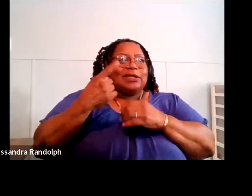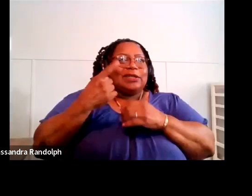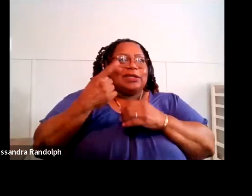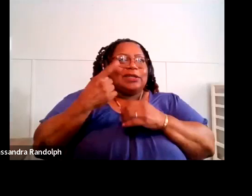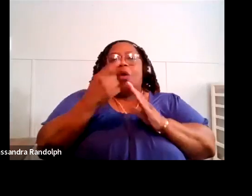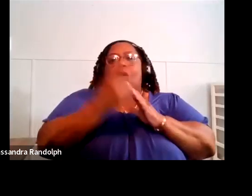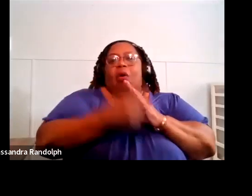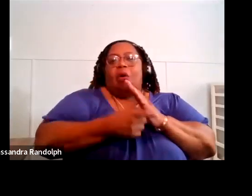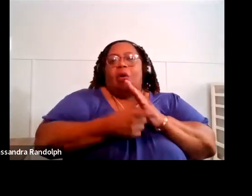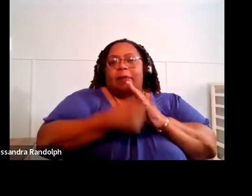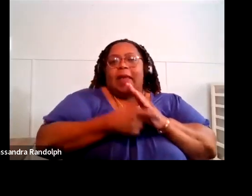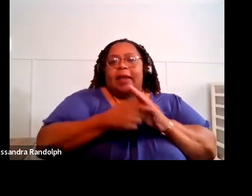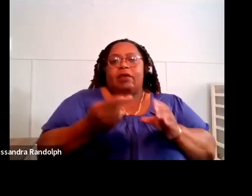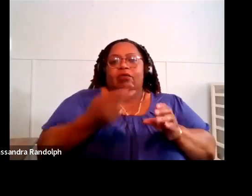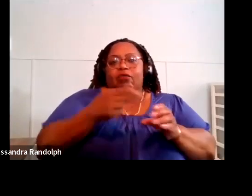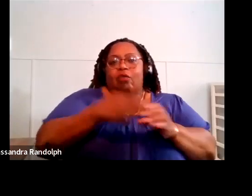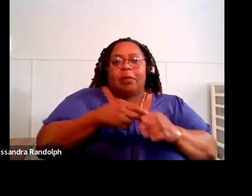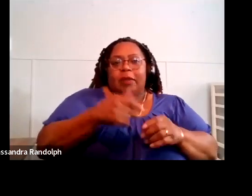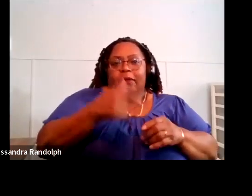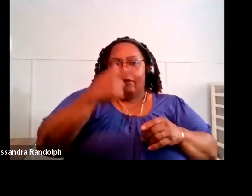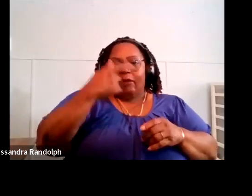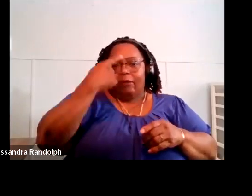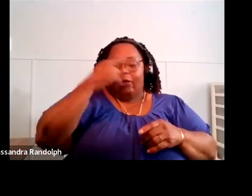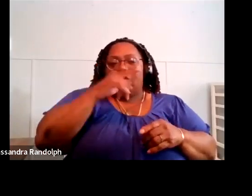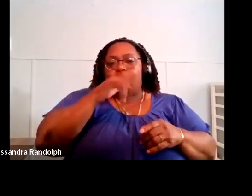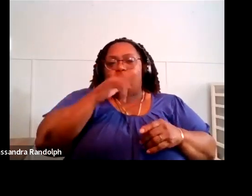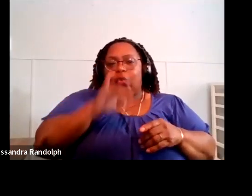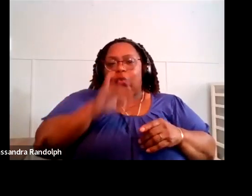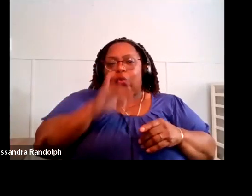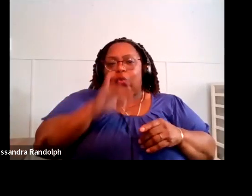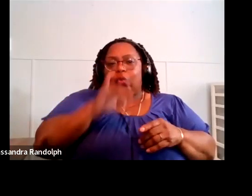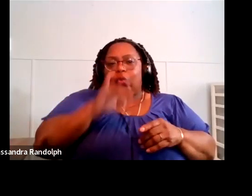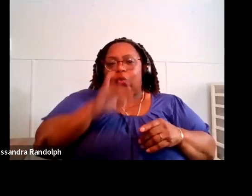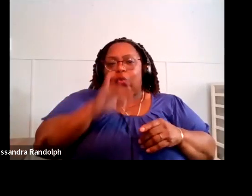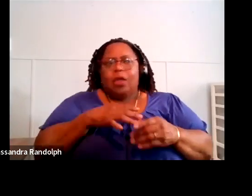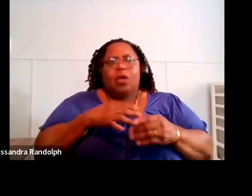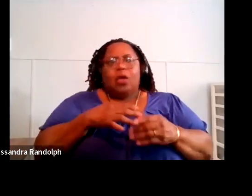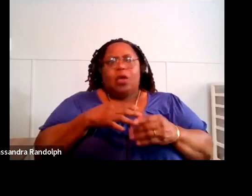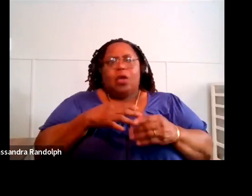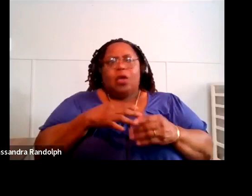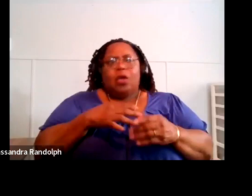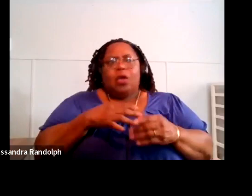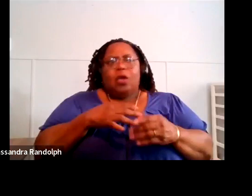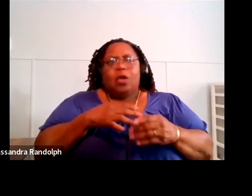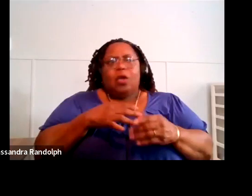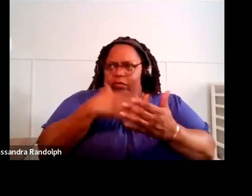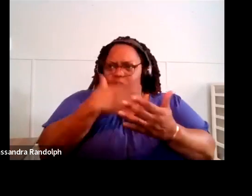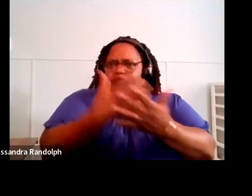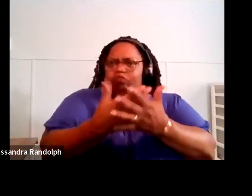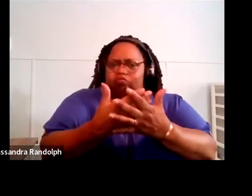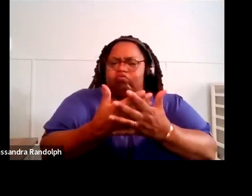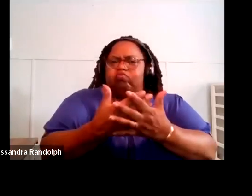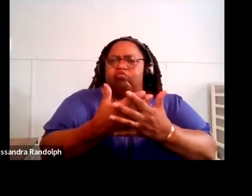As a result, that something she's been working on. We've all been truly supportive of it. We were able to get past last year was an automatic